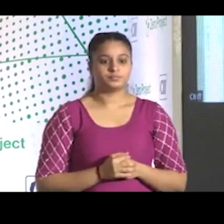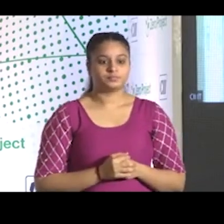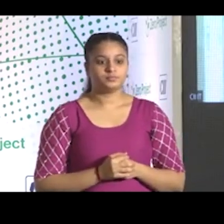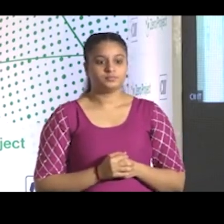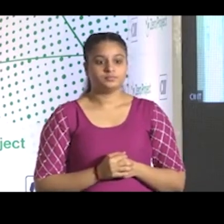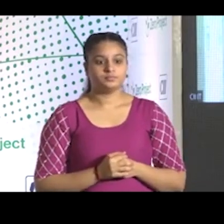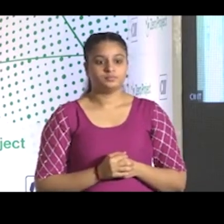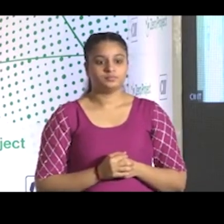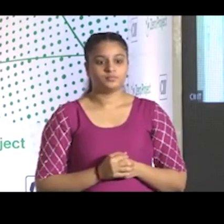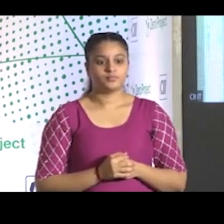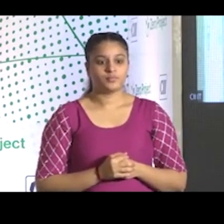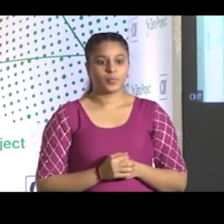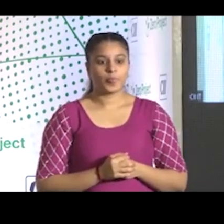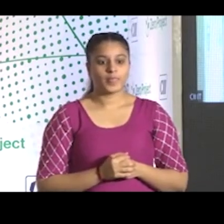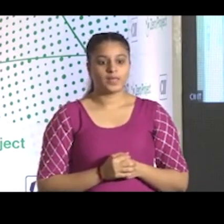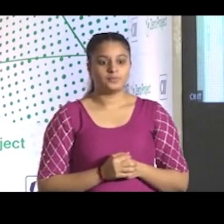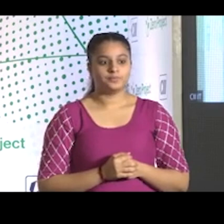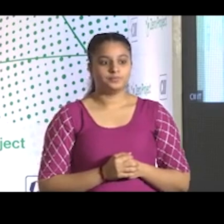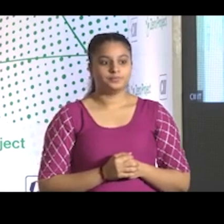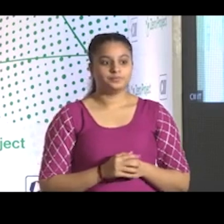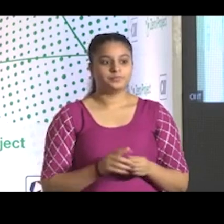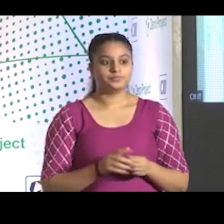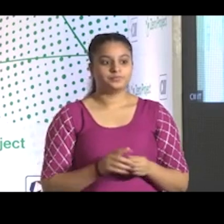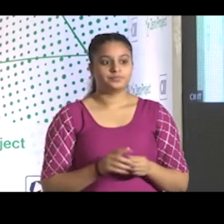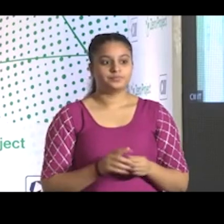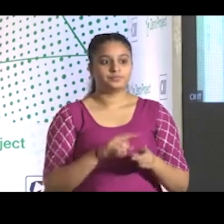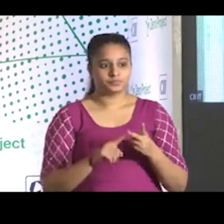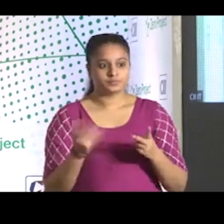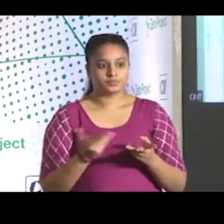The third one is on labs and on hubs.